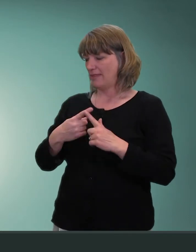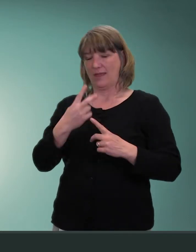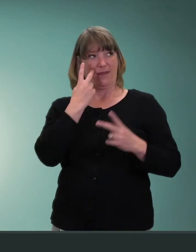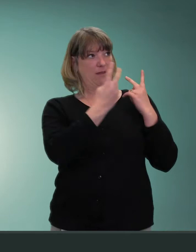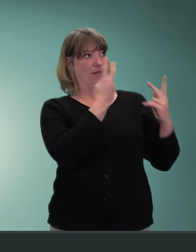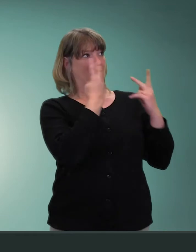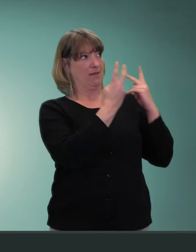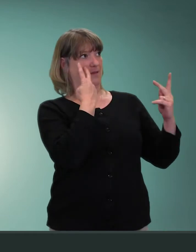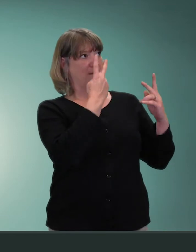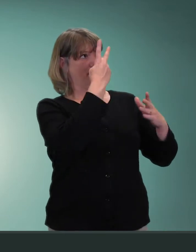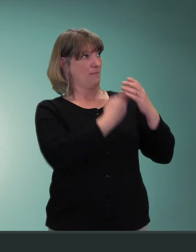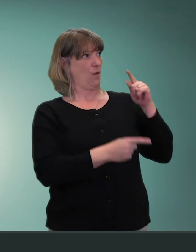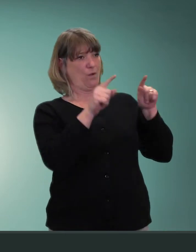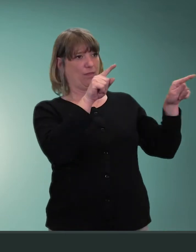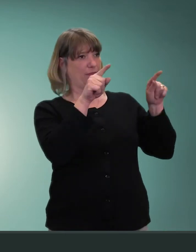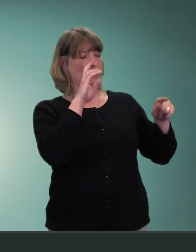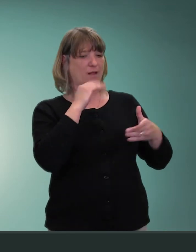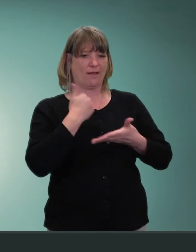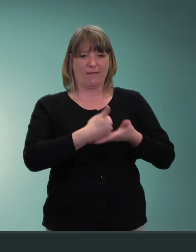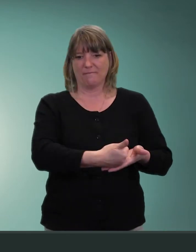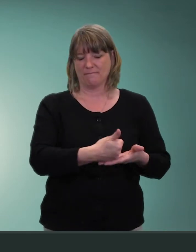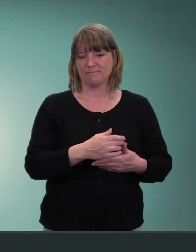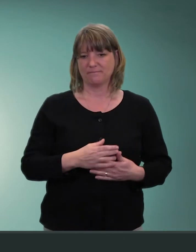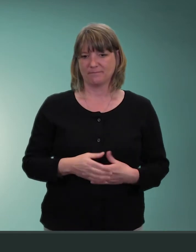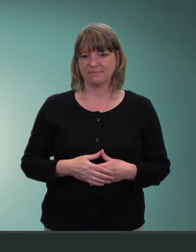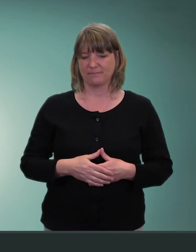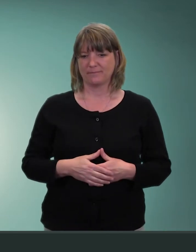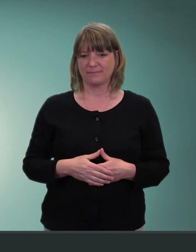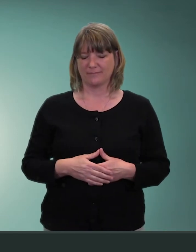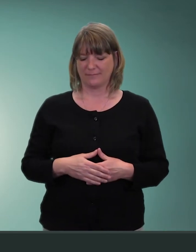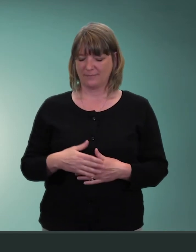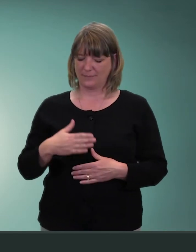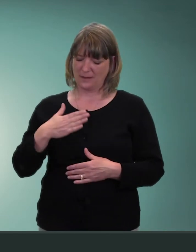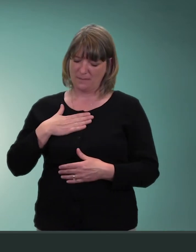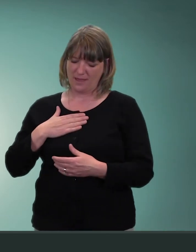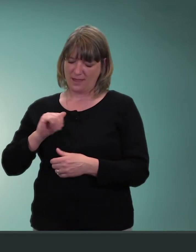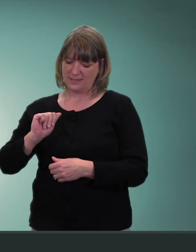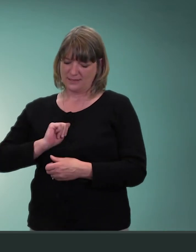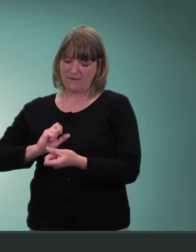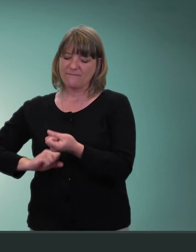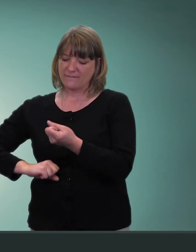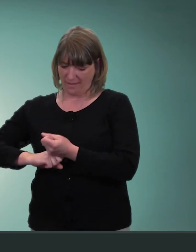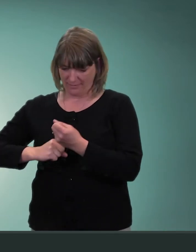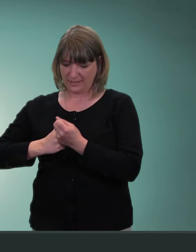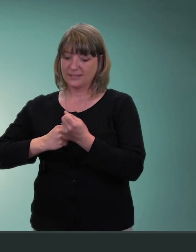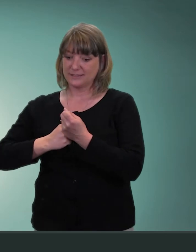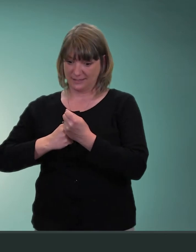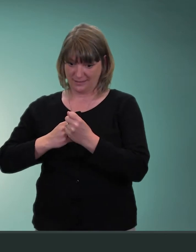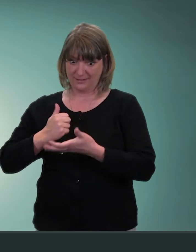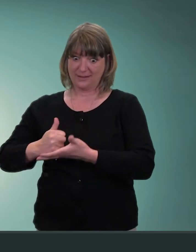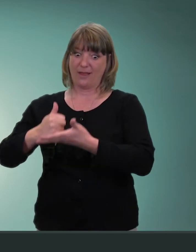so that they get two visuals. Maybe that will help. I'd say my self advocacy has helped me